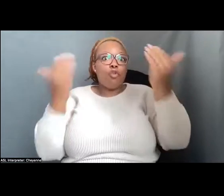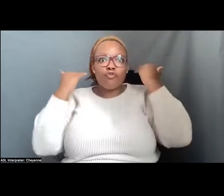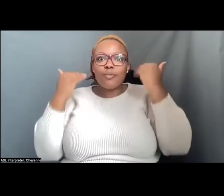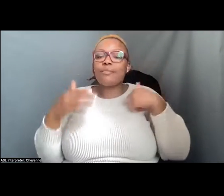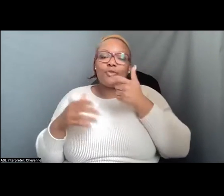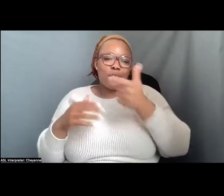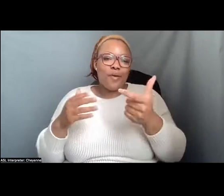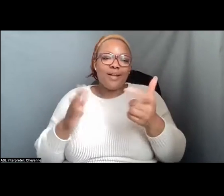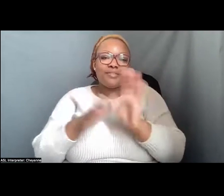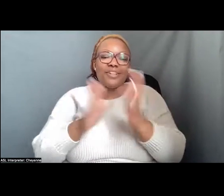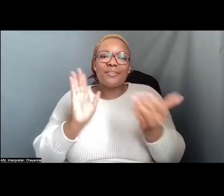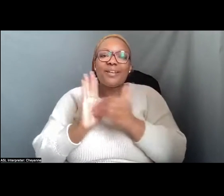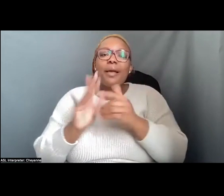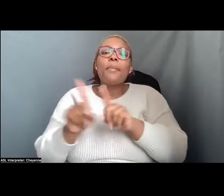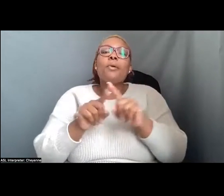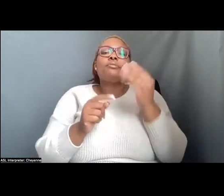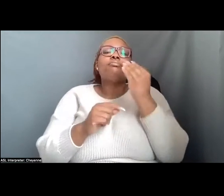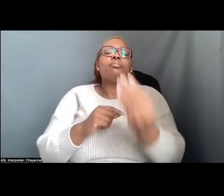Also just want to underline we are at your service.